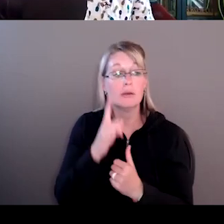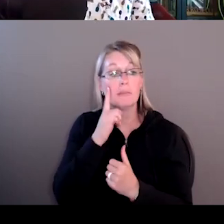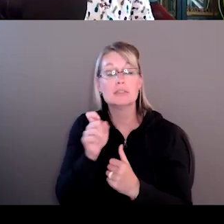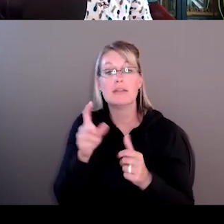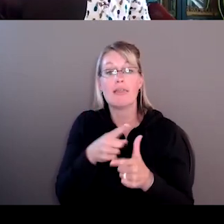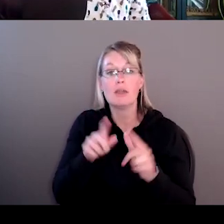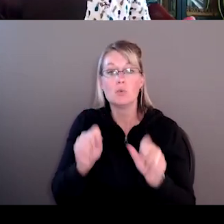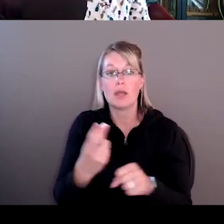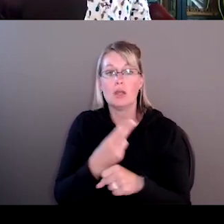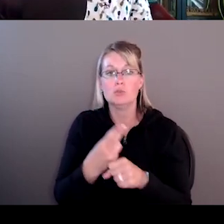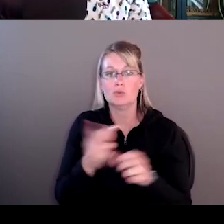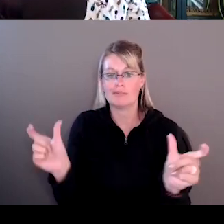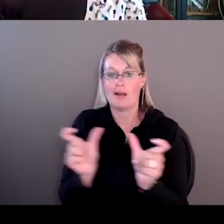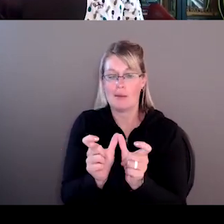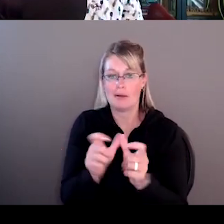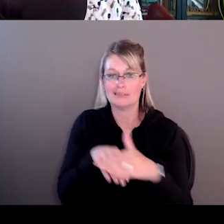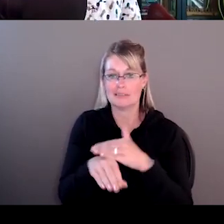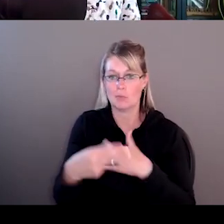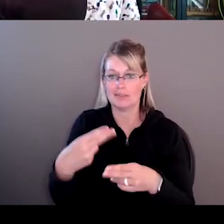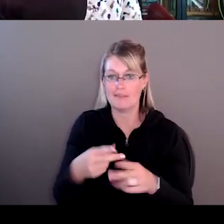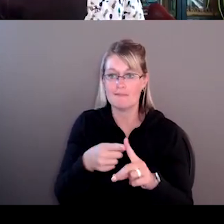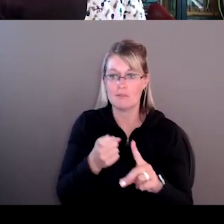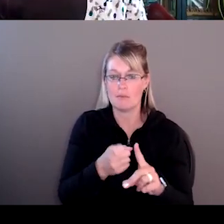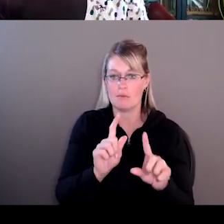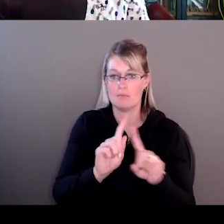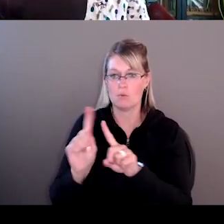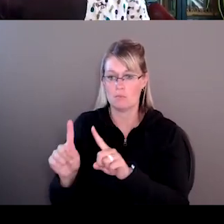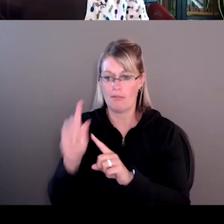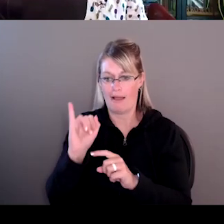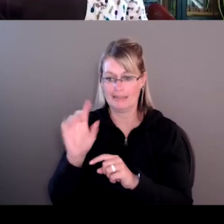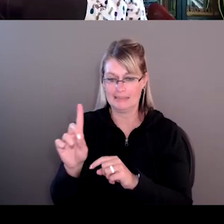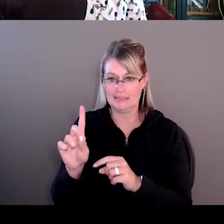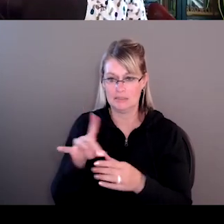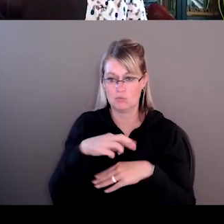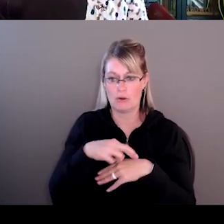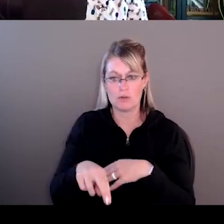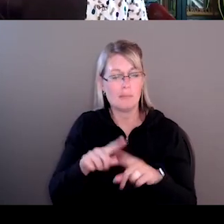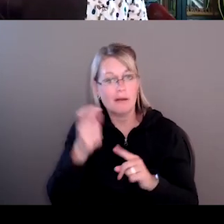a compound accessible name from multiple I.D. references. But just be smart in what order you